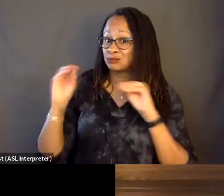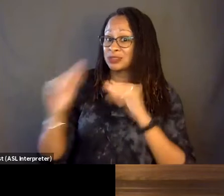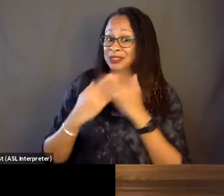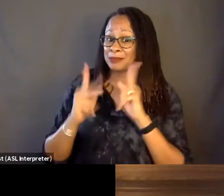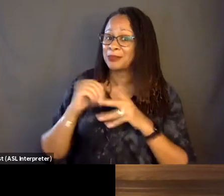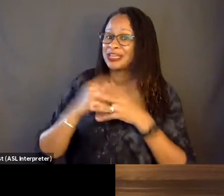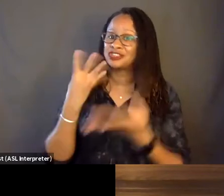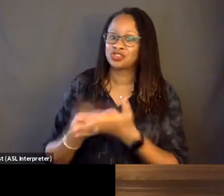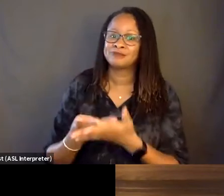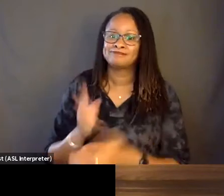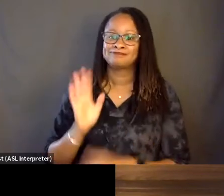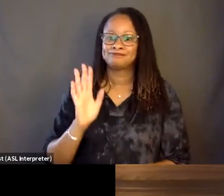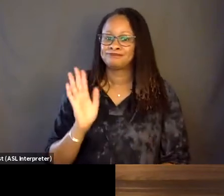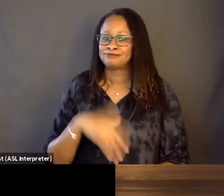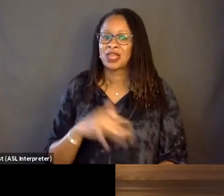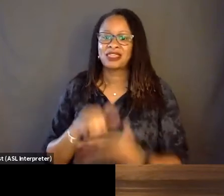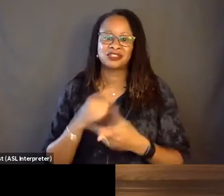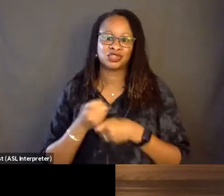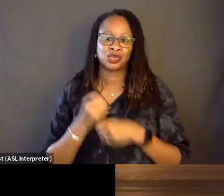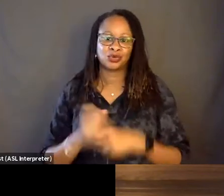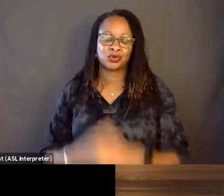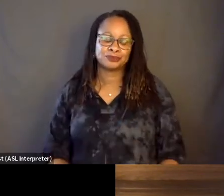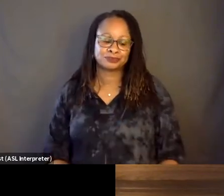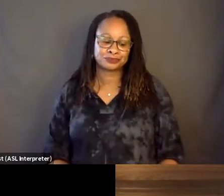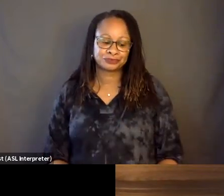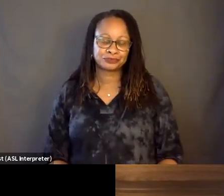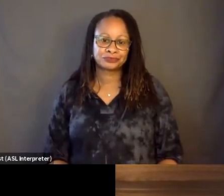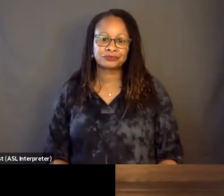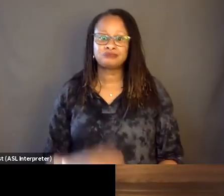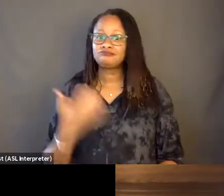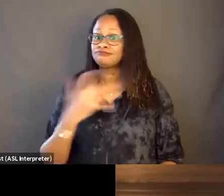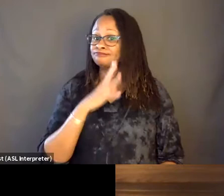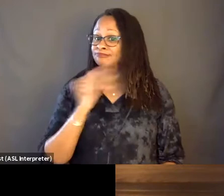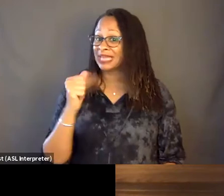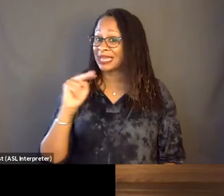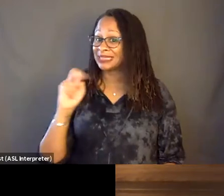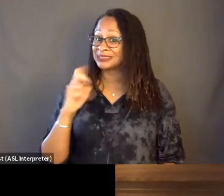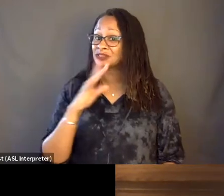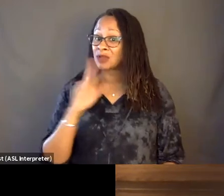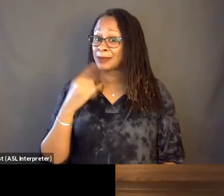That's a joke . What Anne's referring to here is the trial.